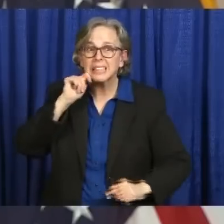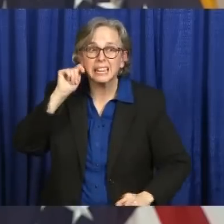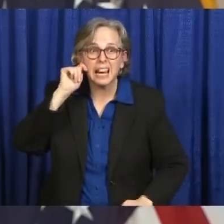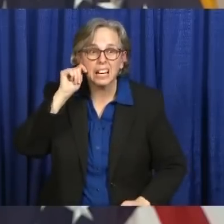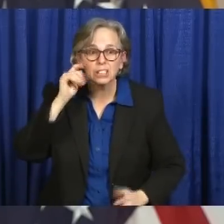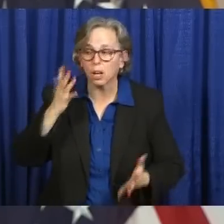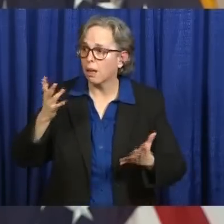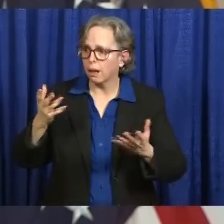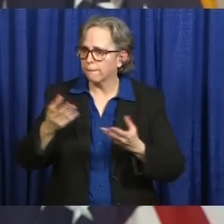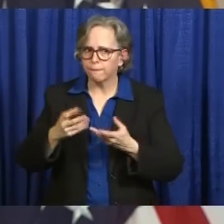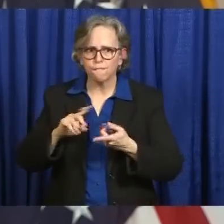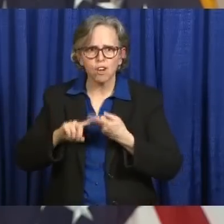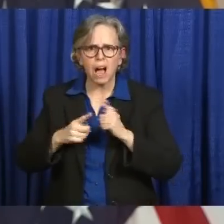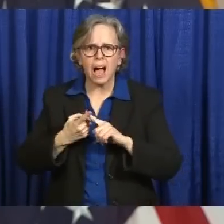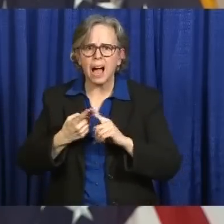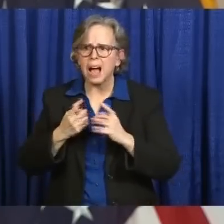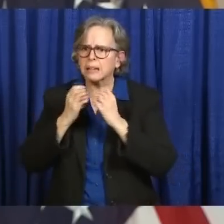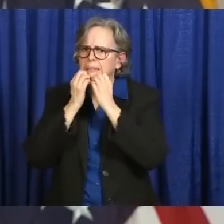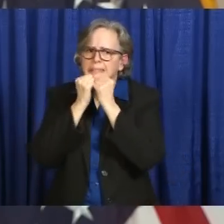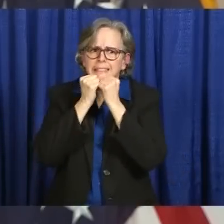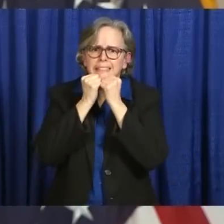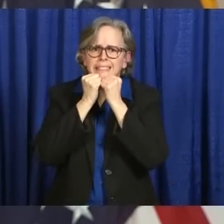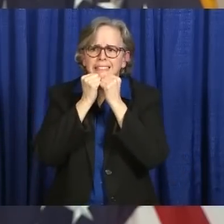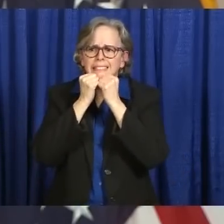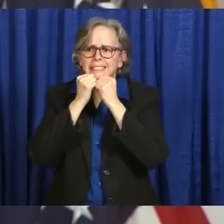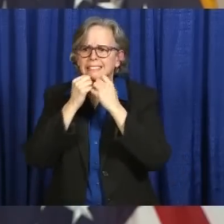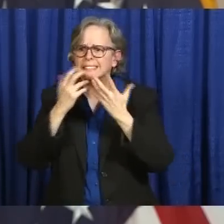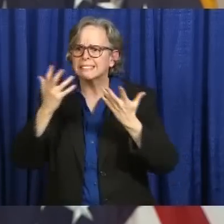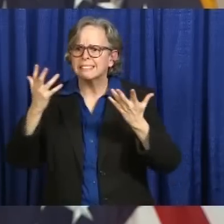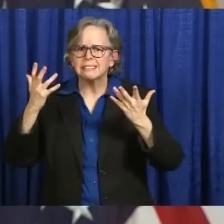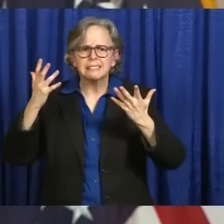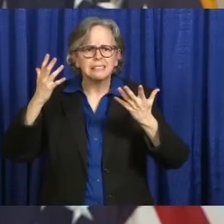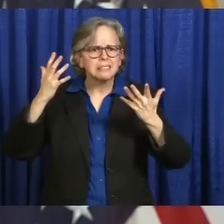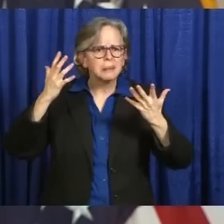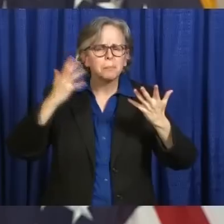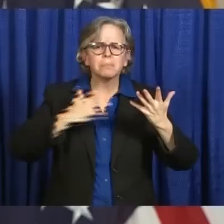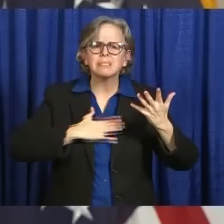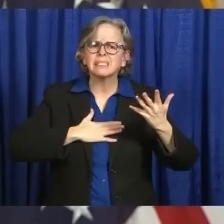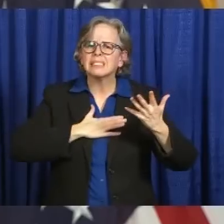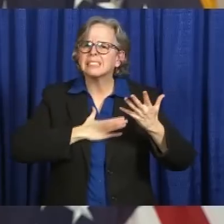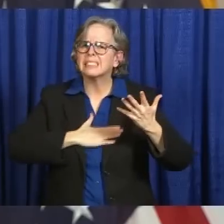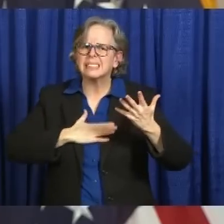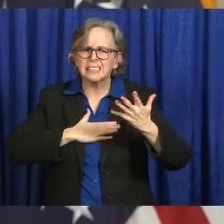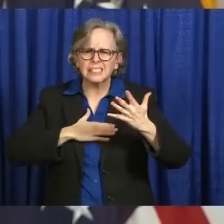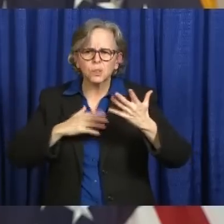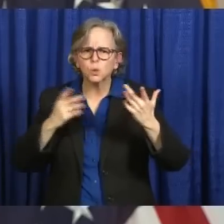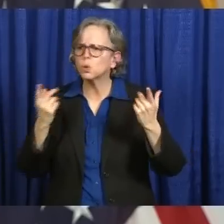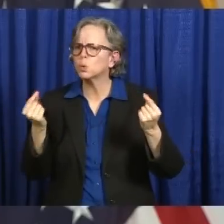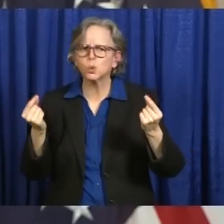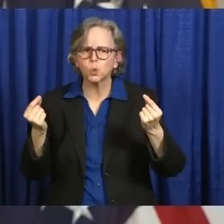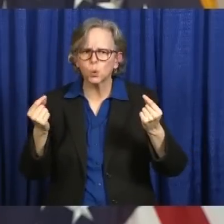DEVELOPMENTALLY, FRIENDS ARE OF PRIMARY IMPORTANCE TO KIDS, ESPECIALLY TEENAGERS. CREATE